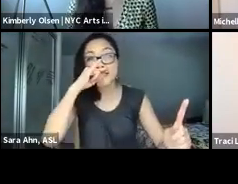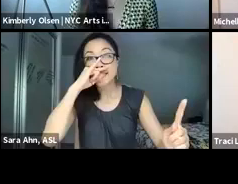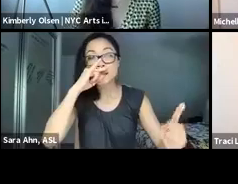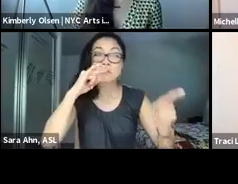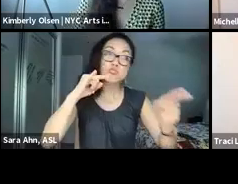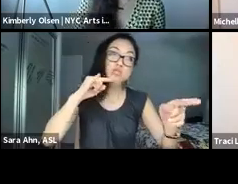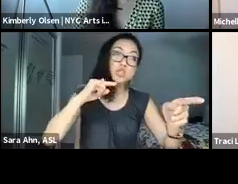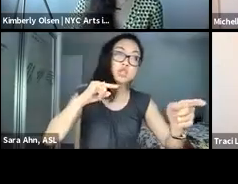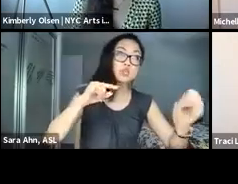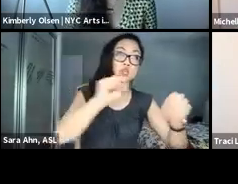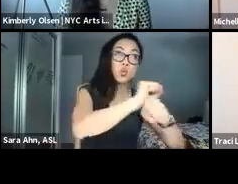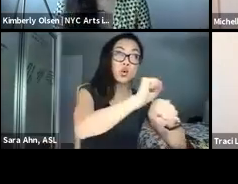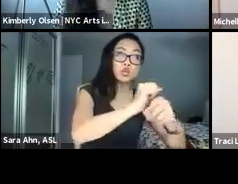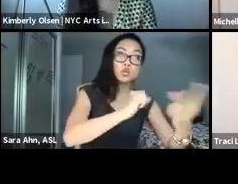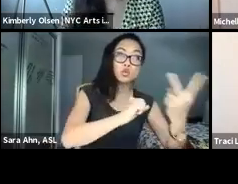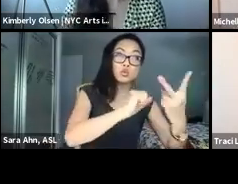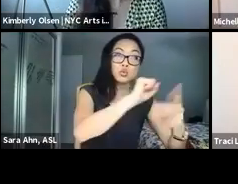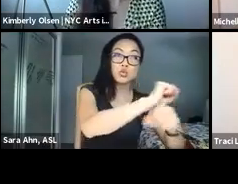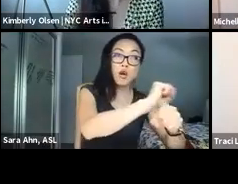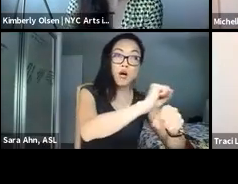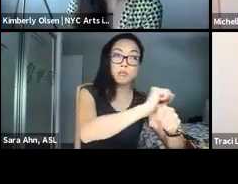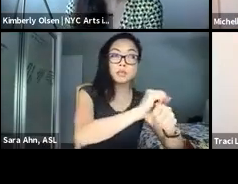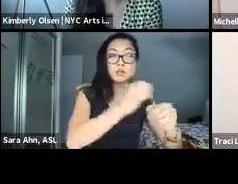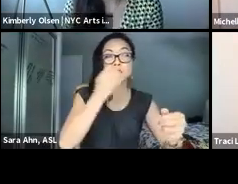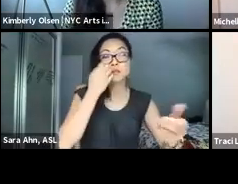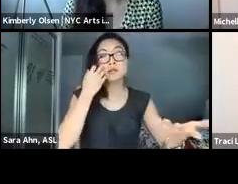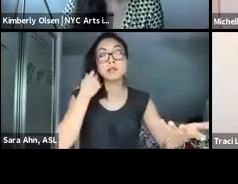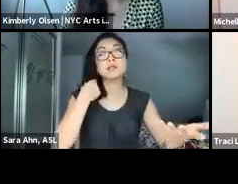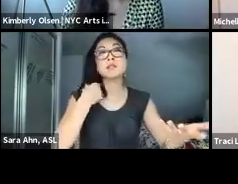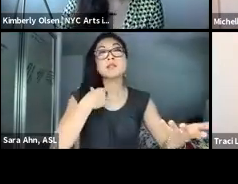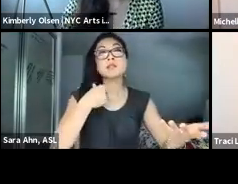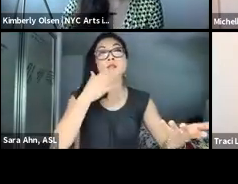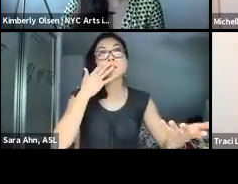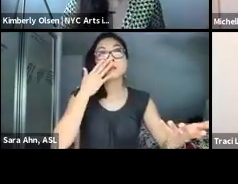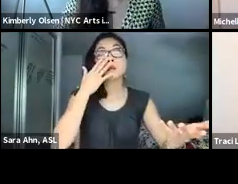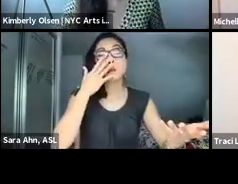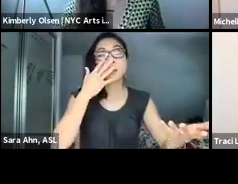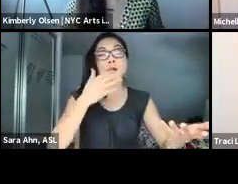mind right now. We think about the impact happens on families. The classes are going